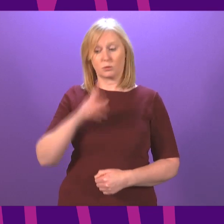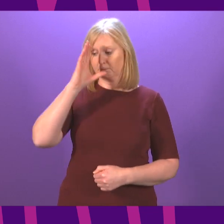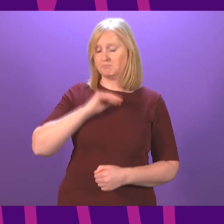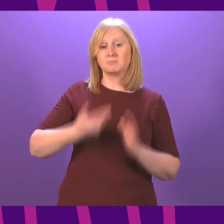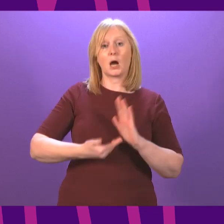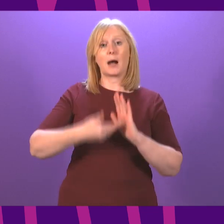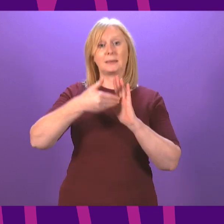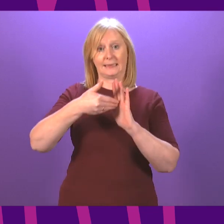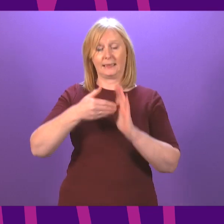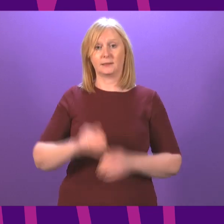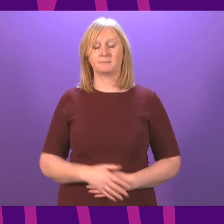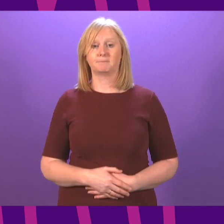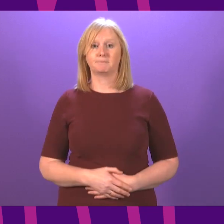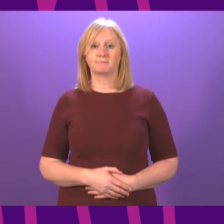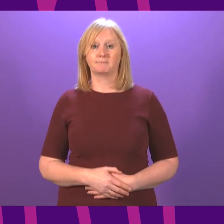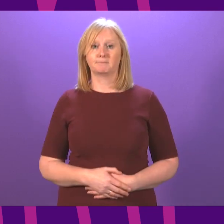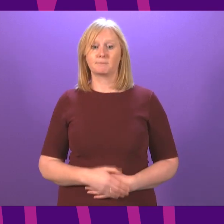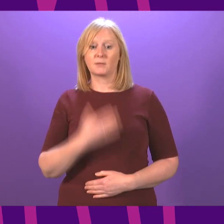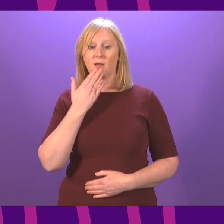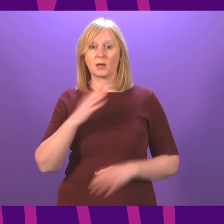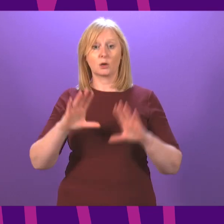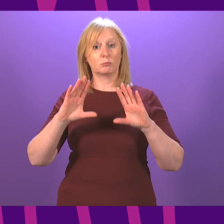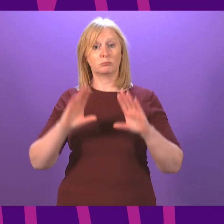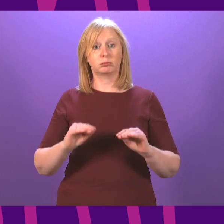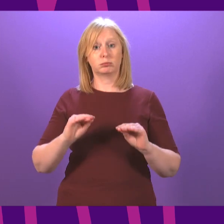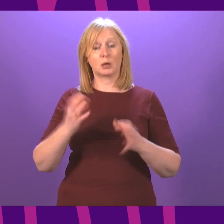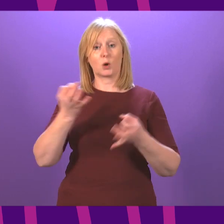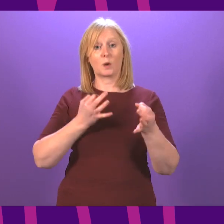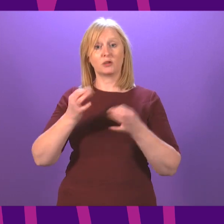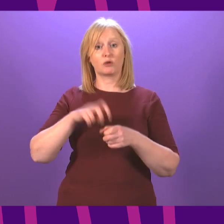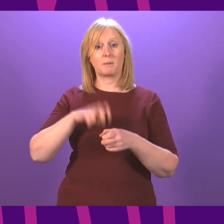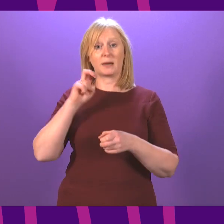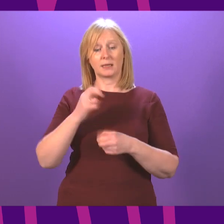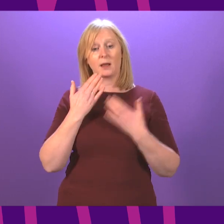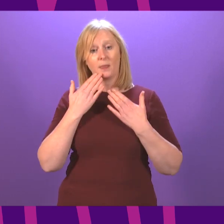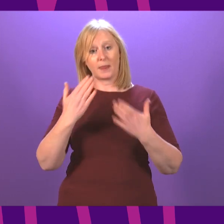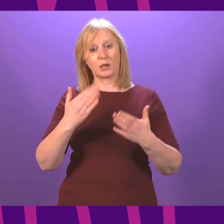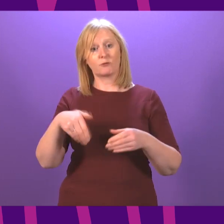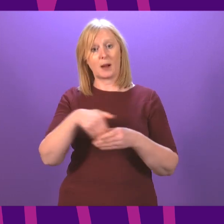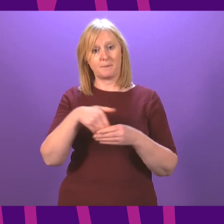The Deputy Presiding Officer: That concludes questions on Brexit readiness. I thank members and the cabinet secretary for managing to get through all the questions.